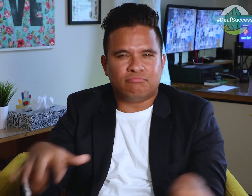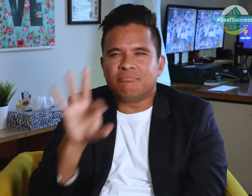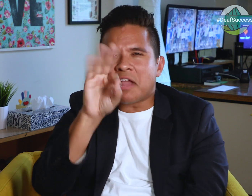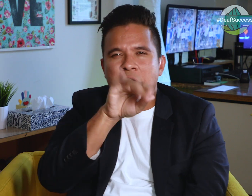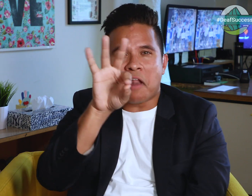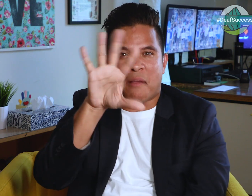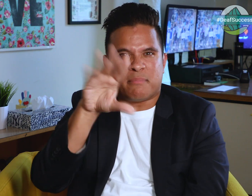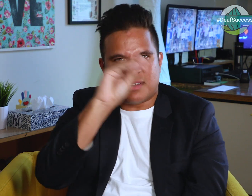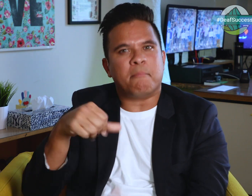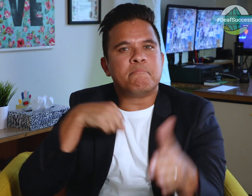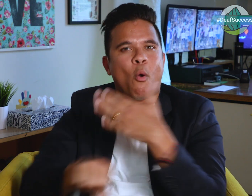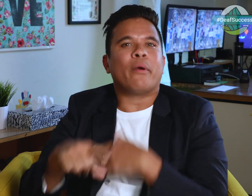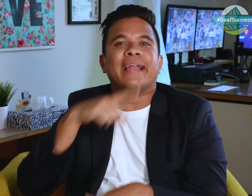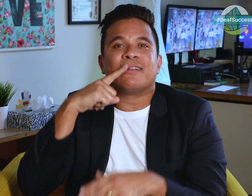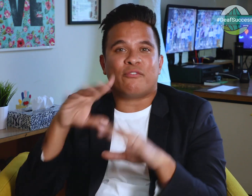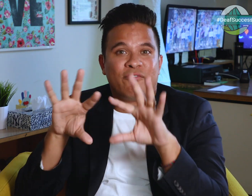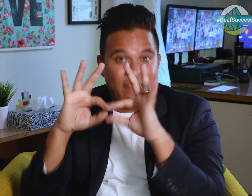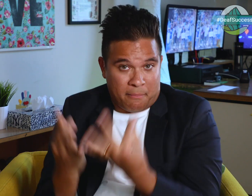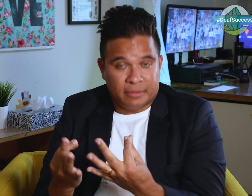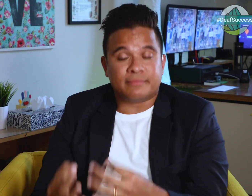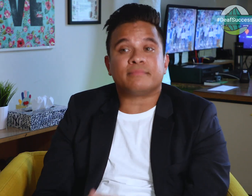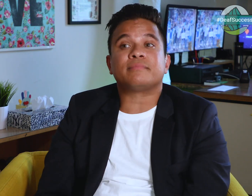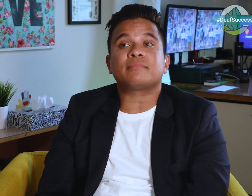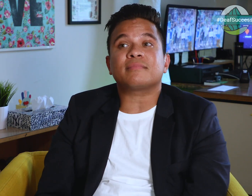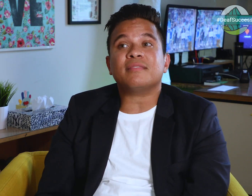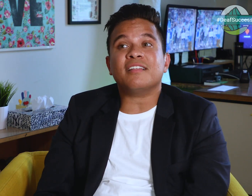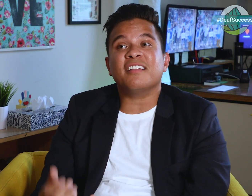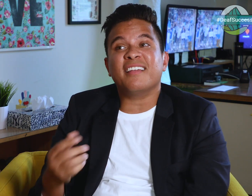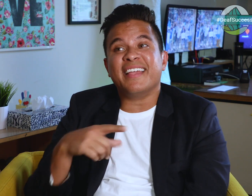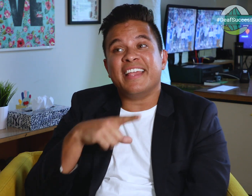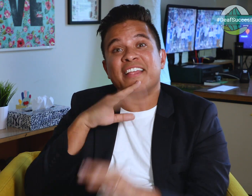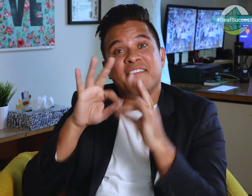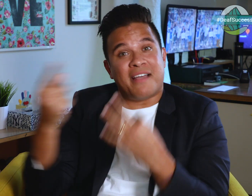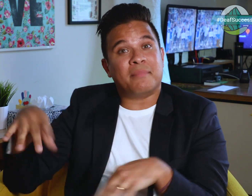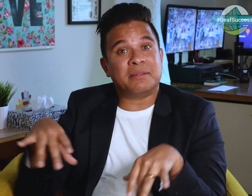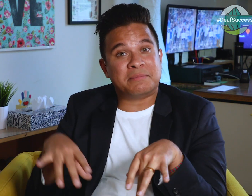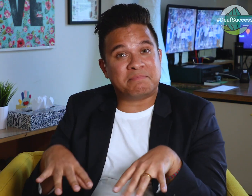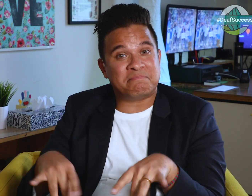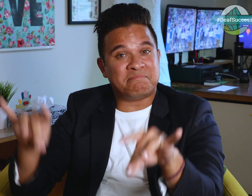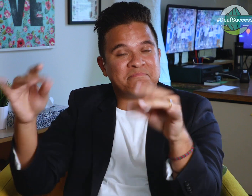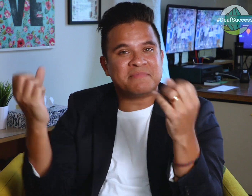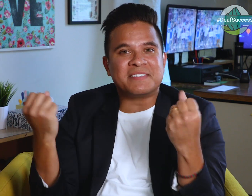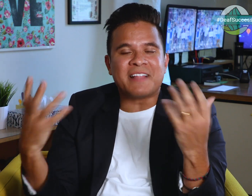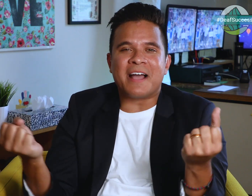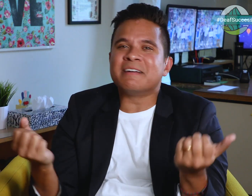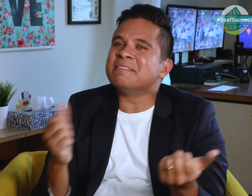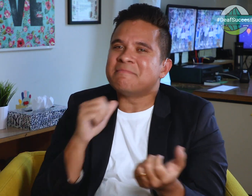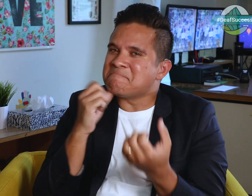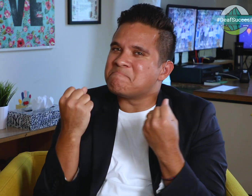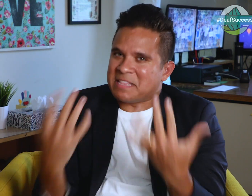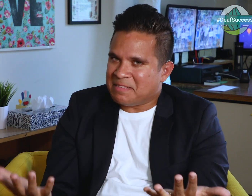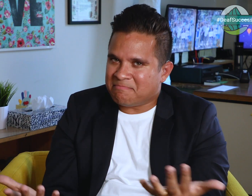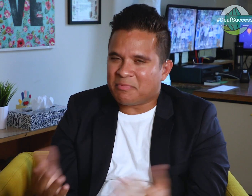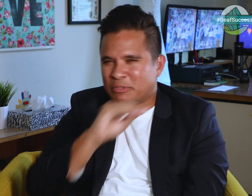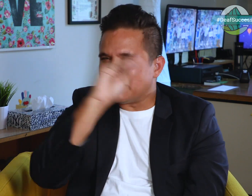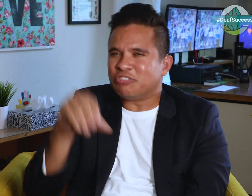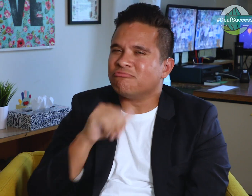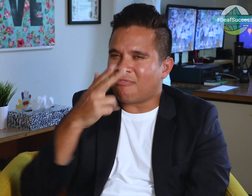90% to 95% of deaf children are born to hearing families. A very low percentage of these family members